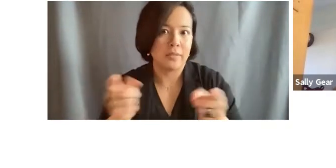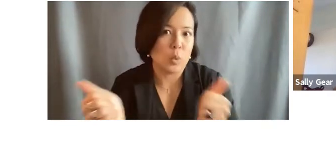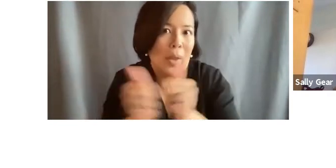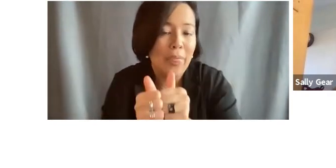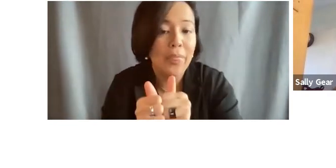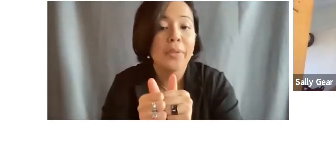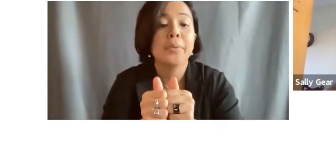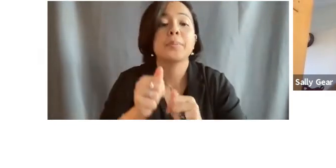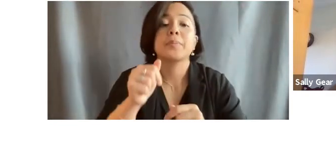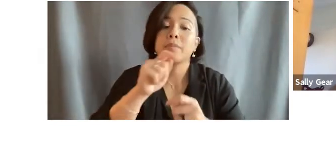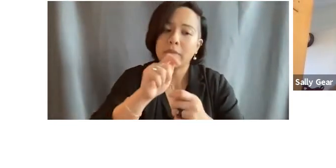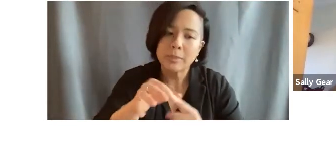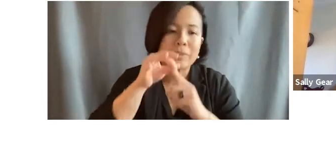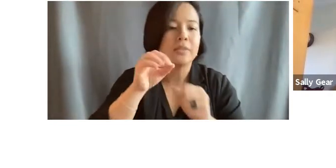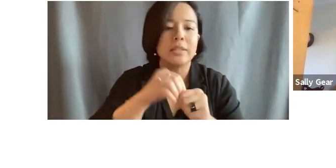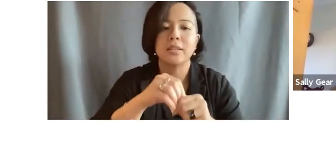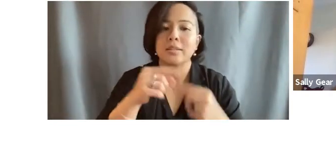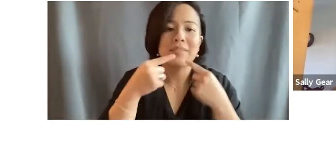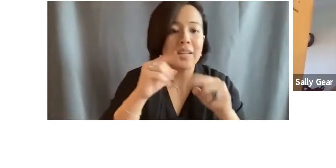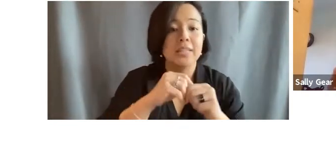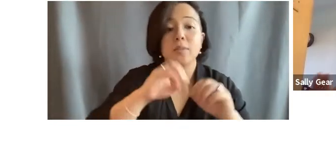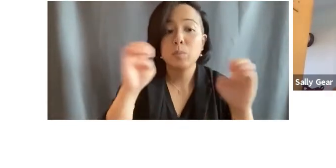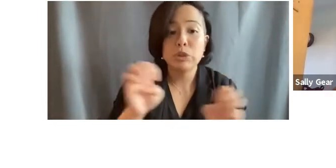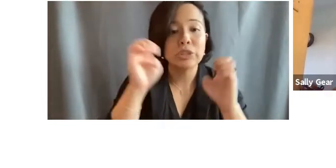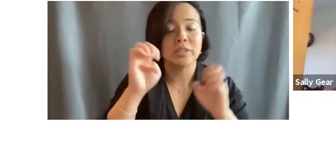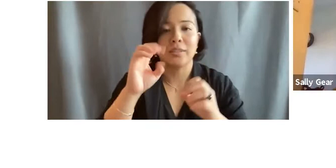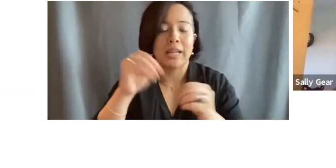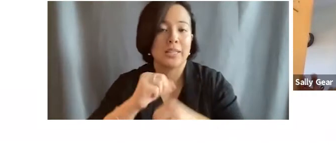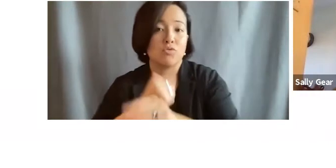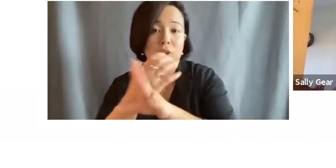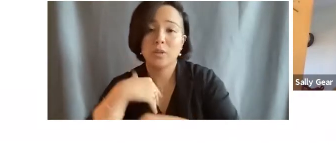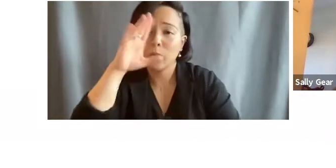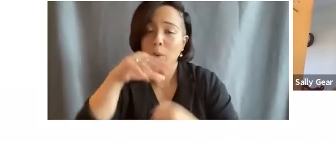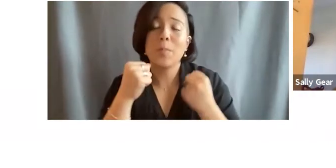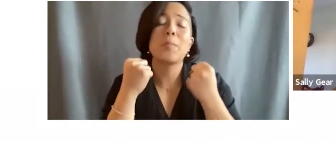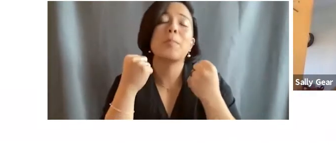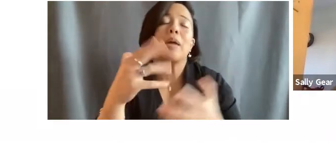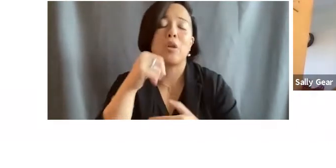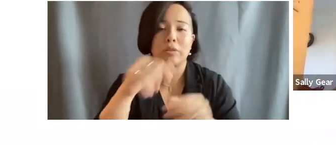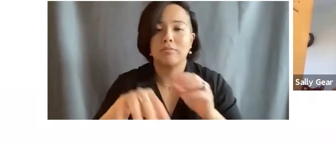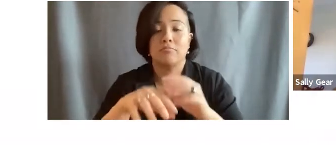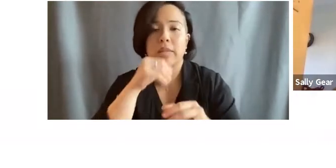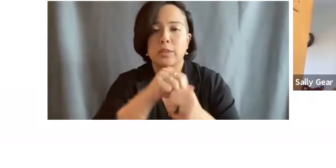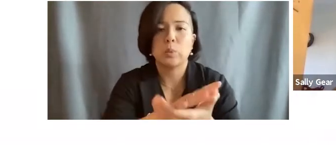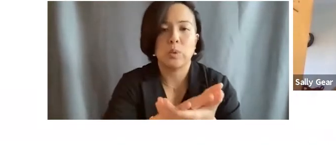Because we know the majority of girls are out of school are living in those countries, where this conflict.